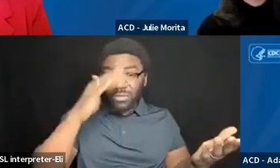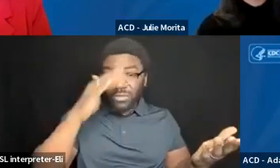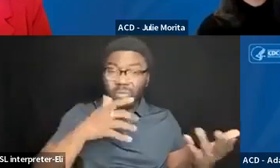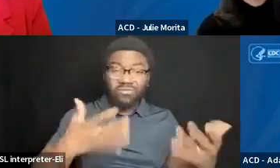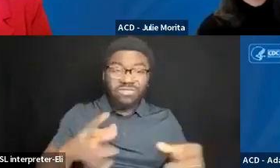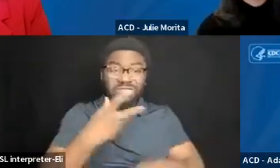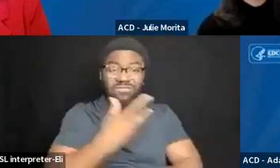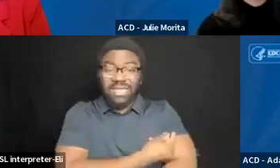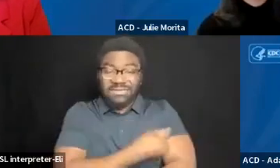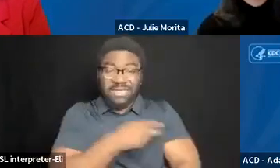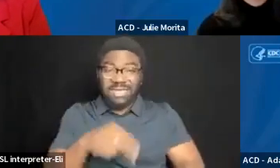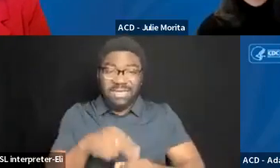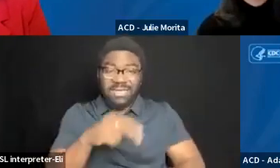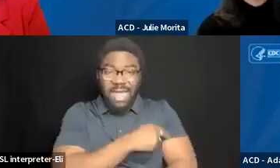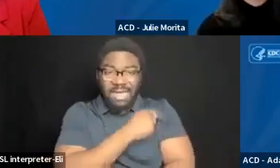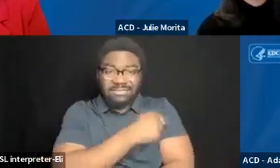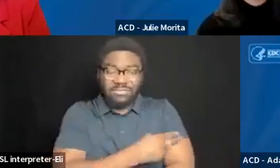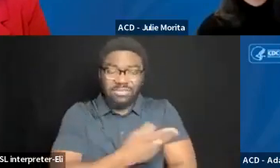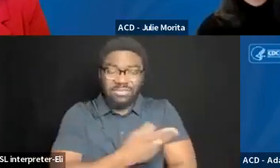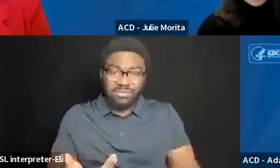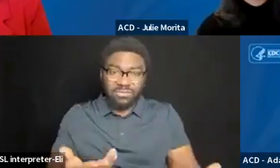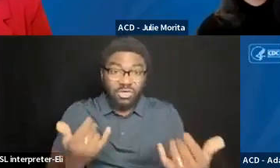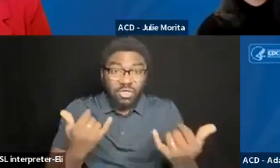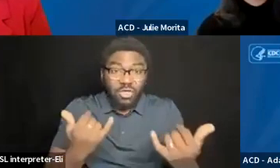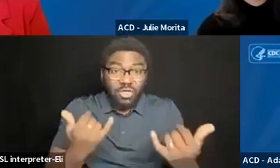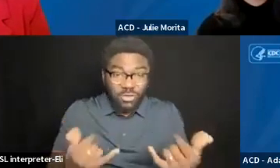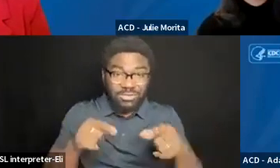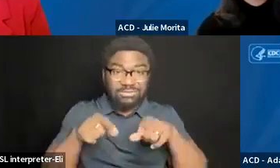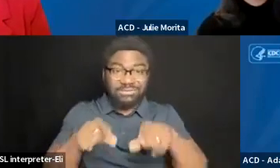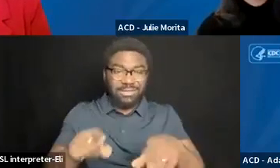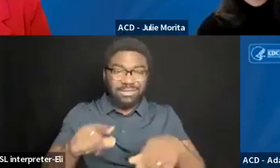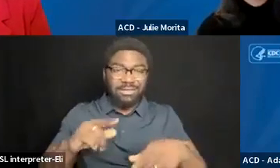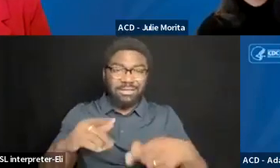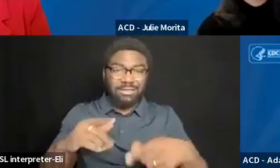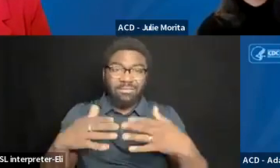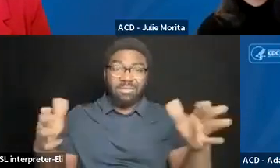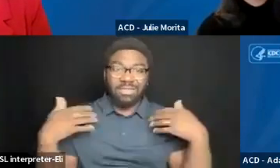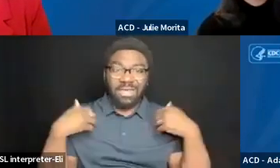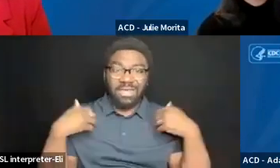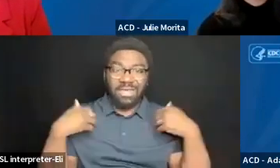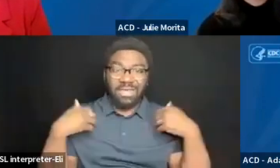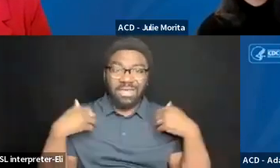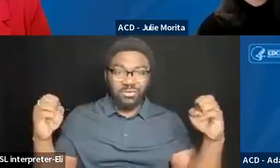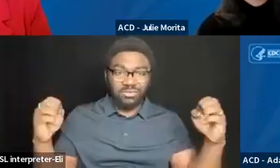and that is with a public health emergency in place. We are not confident that we will get immunization data